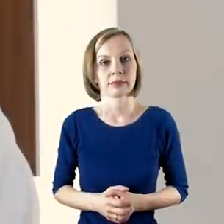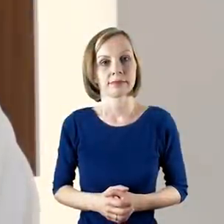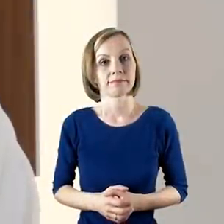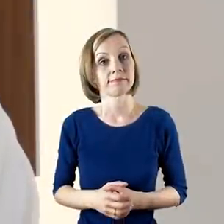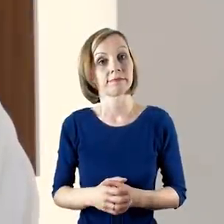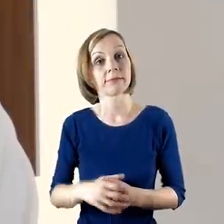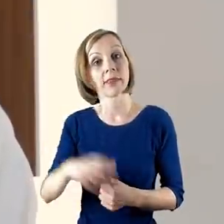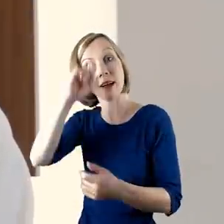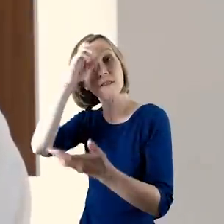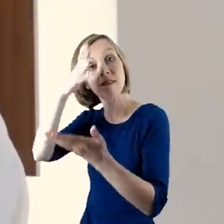Let us declare our faith.